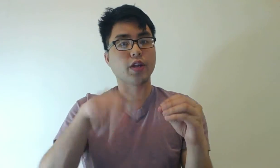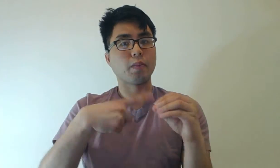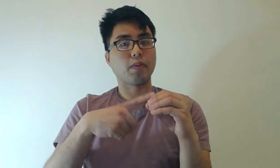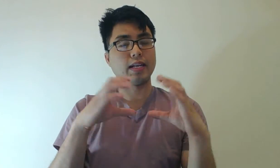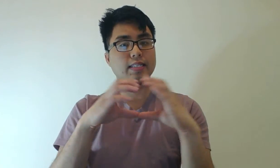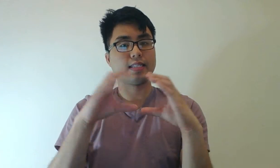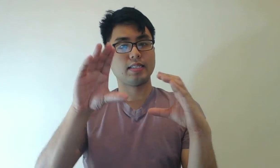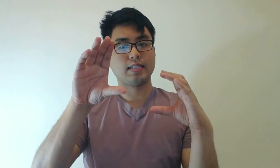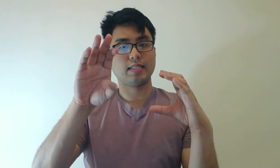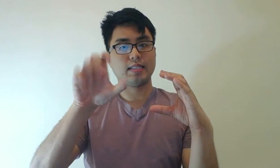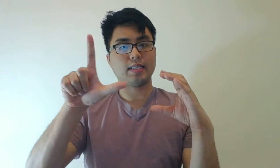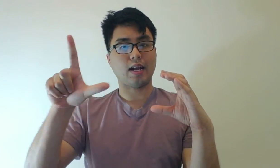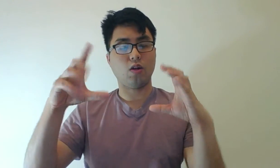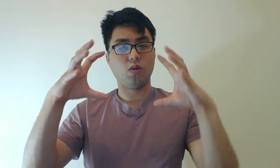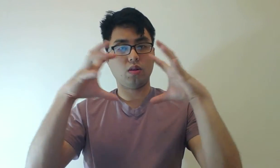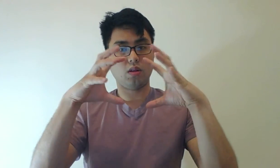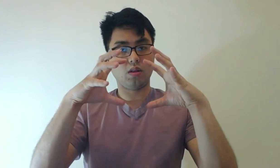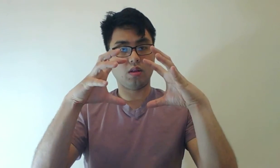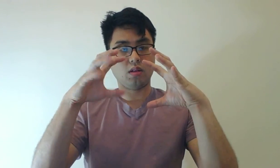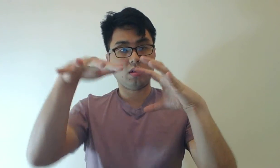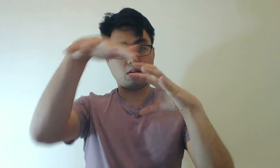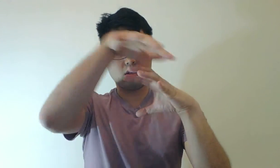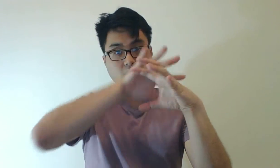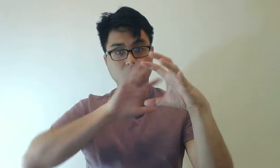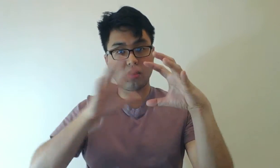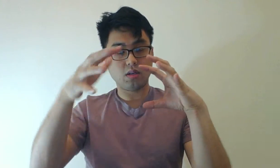i want to talk about cell